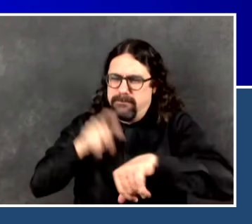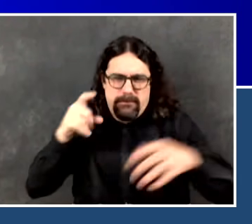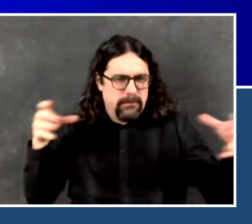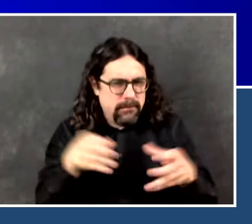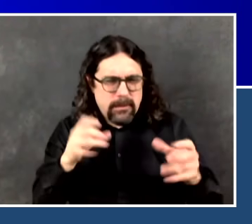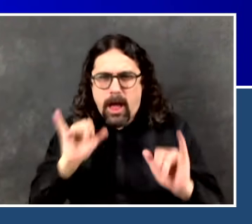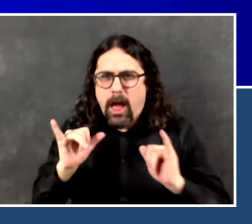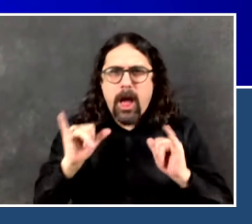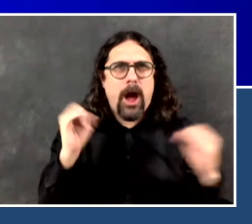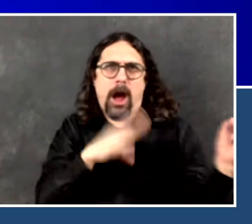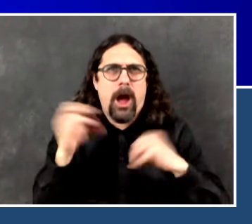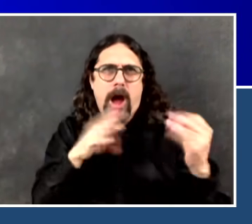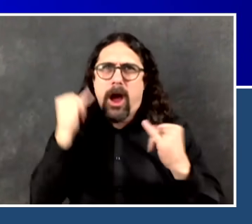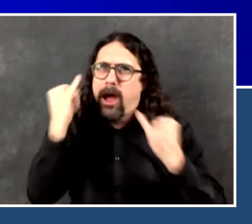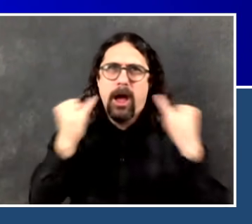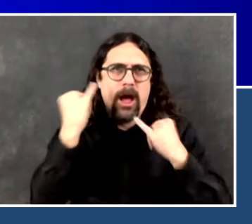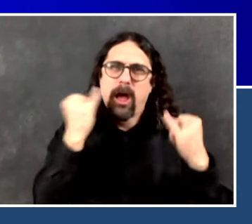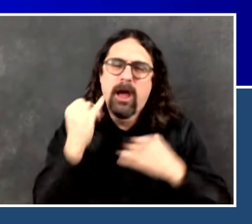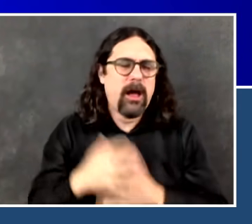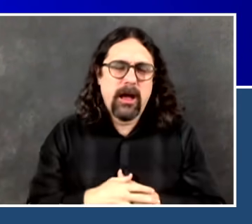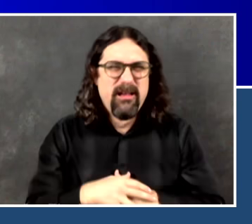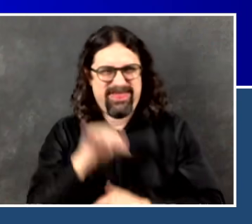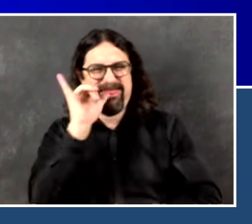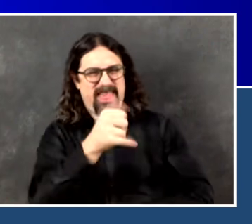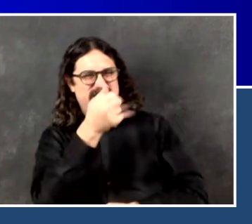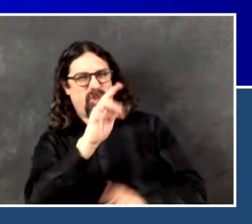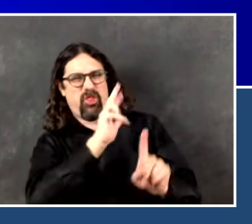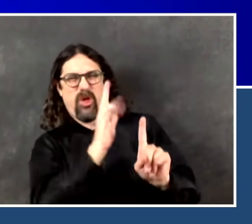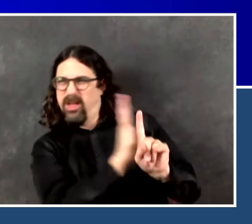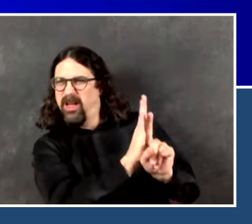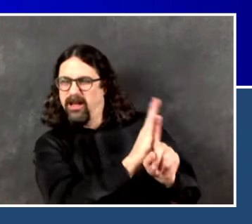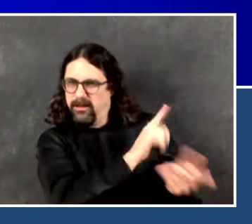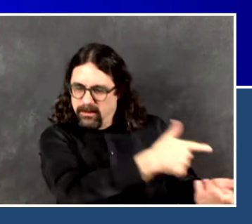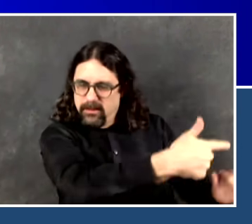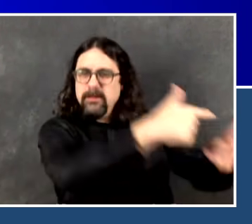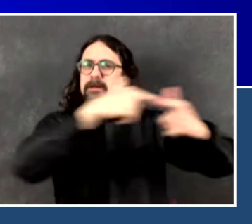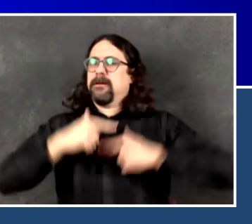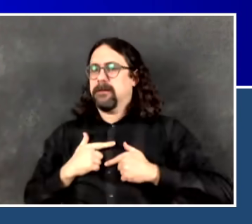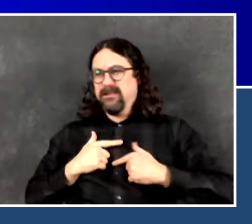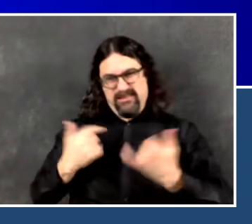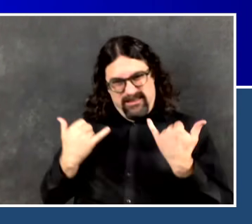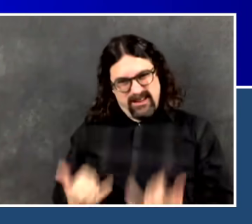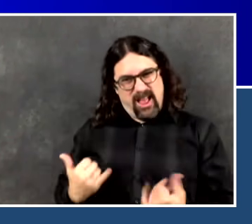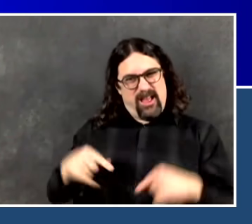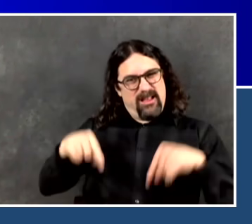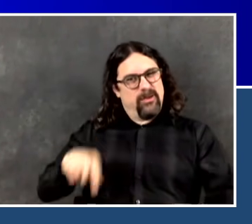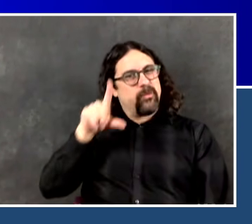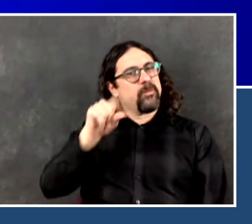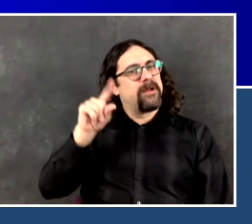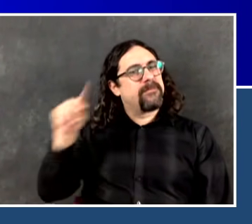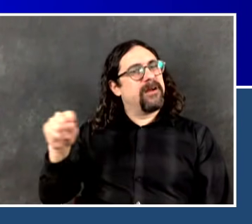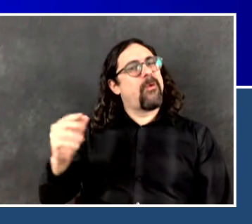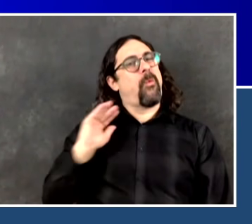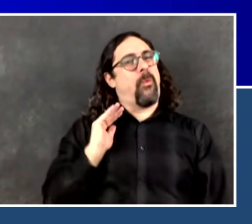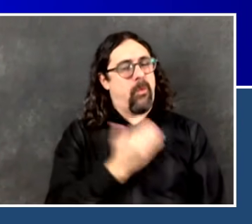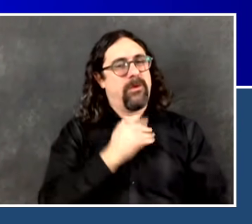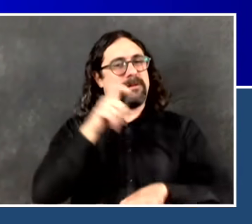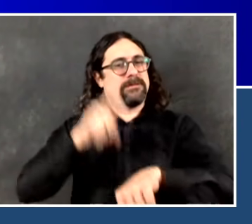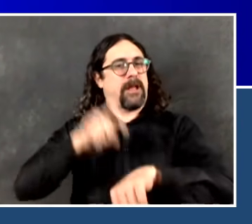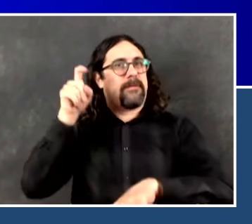WE HAVE TO DREAM NEW DREAMS. WE NEED GREAT THINKERS TO HELP US DO IT. I'M ANTPPOIING